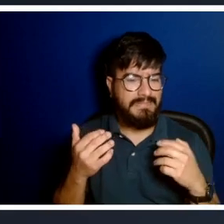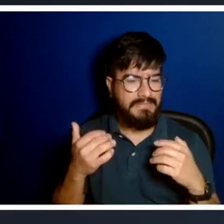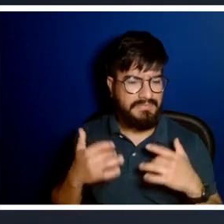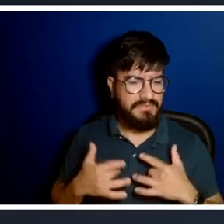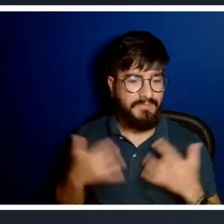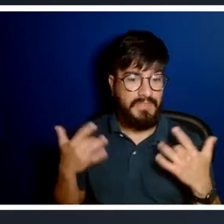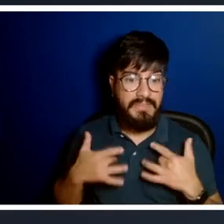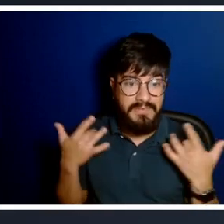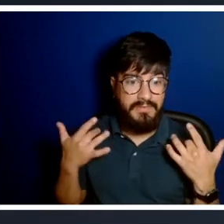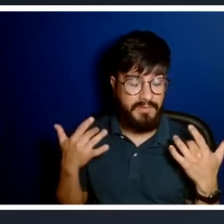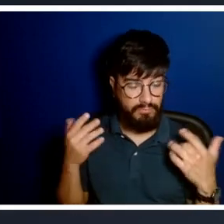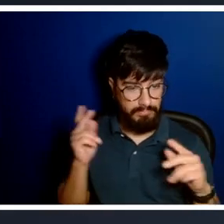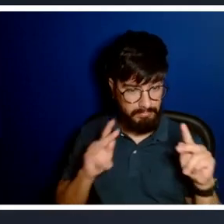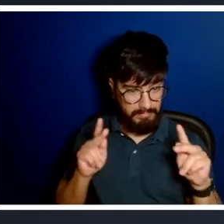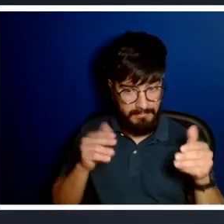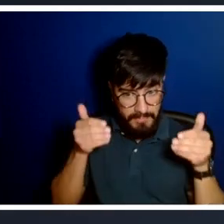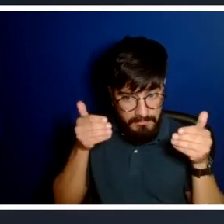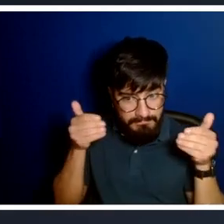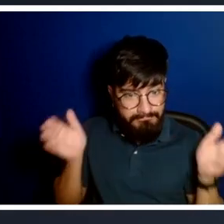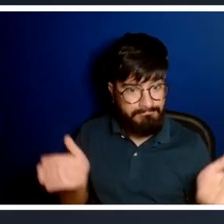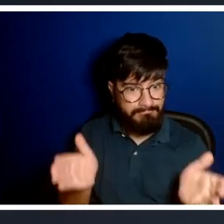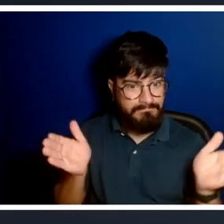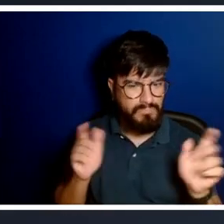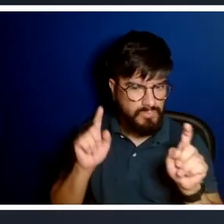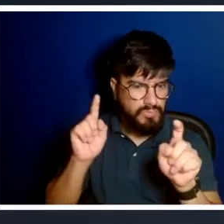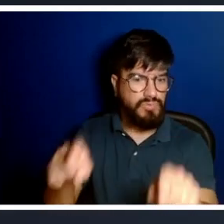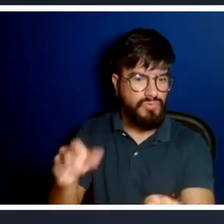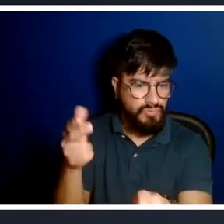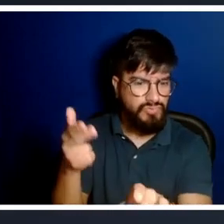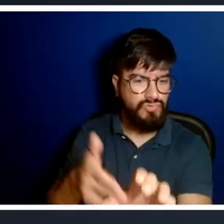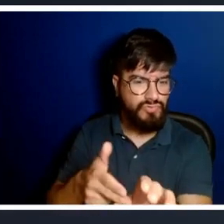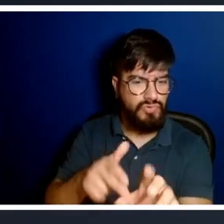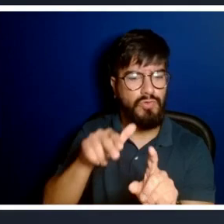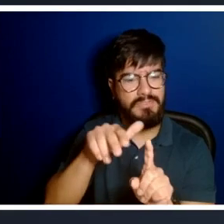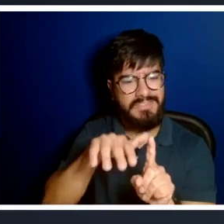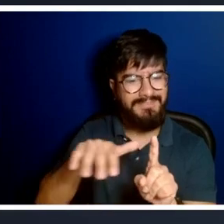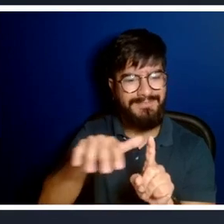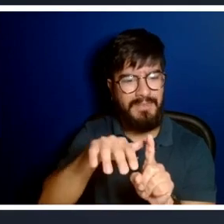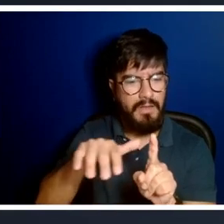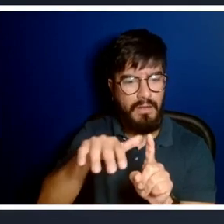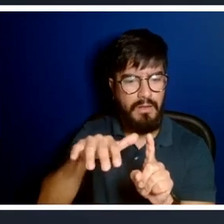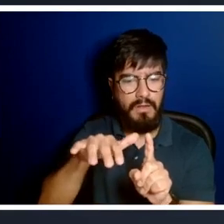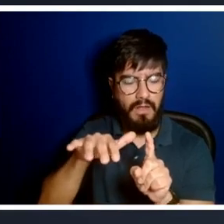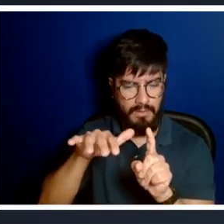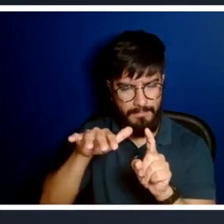into the environmentalism exhibition, look at the portraits, and learn the history. In these photos,